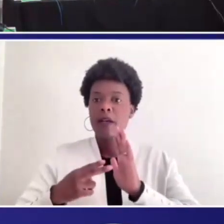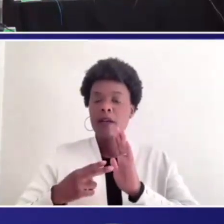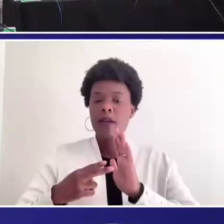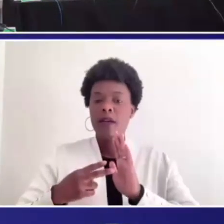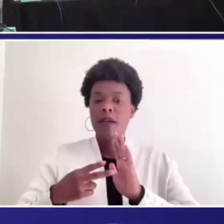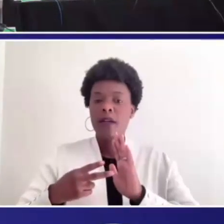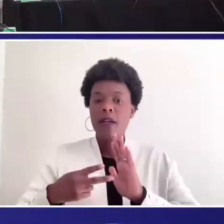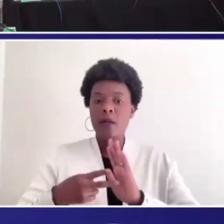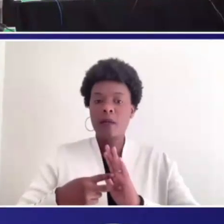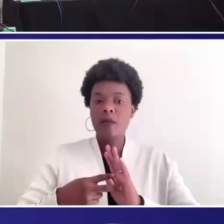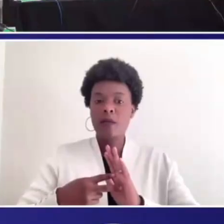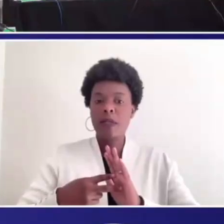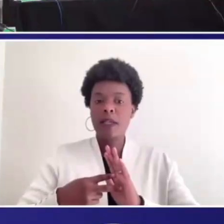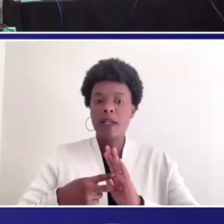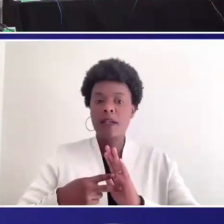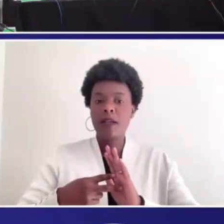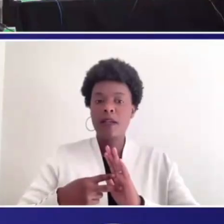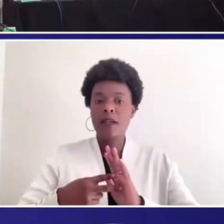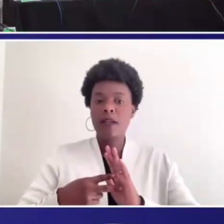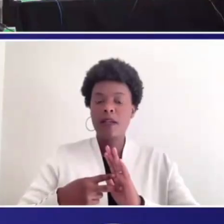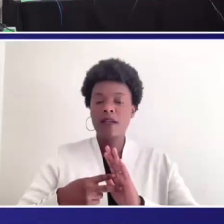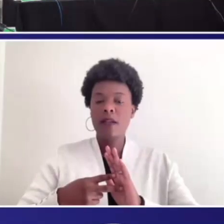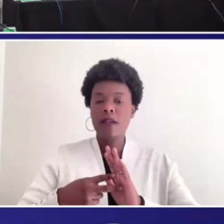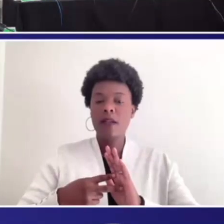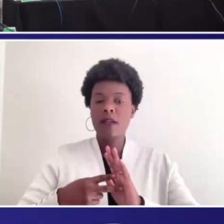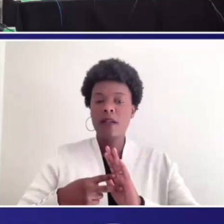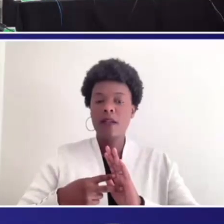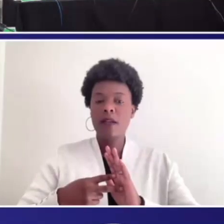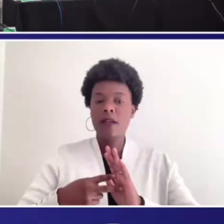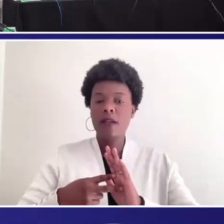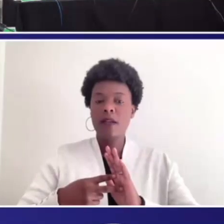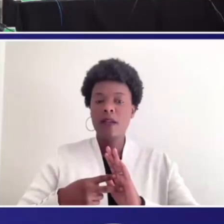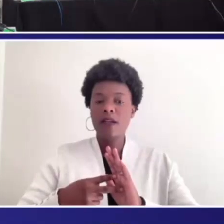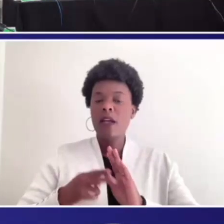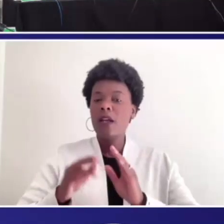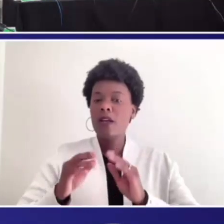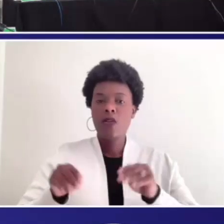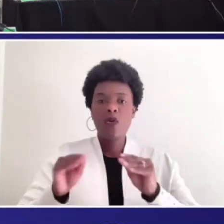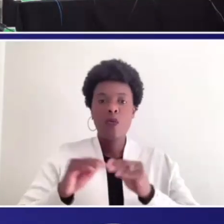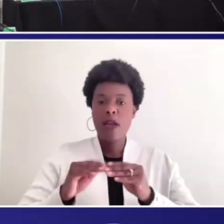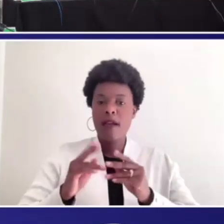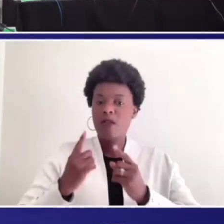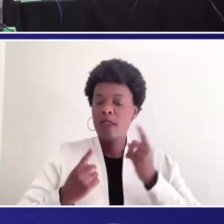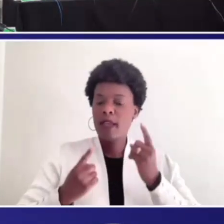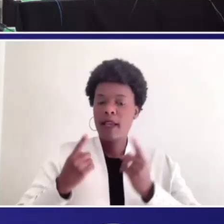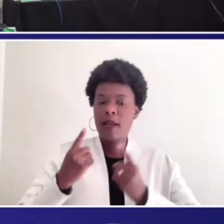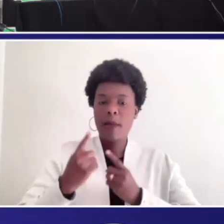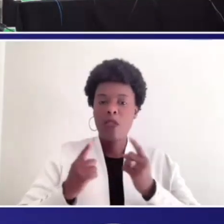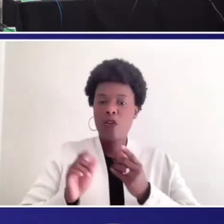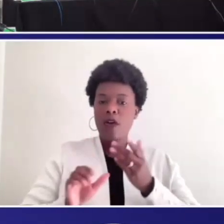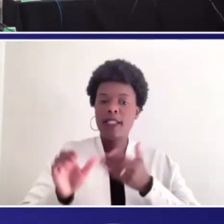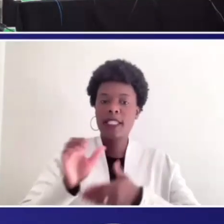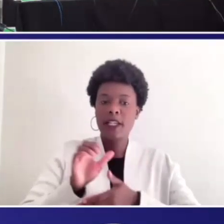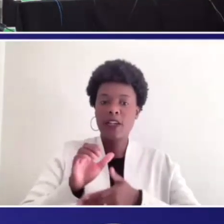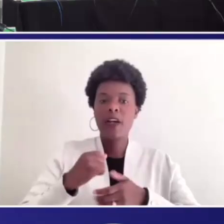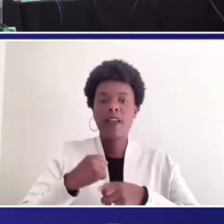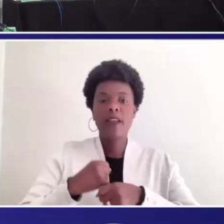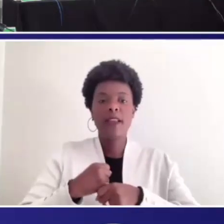kind of prepayment because it wasn't made you have to be on time for the Repayment